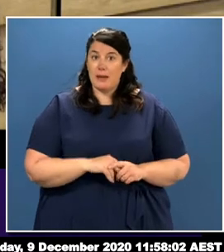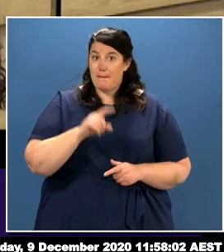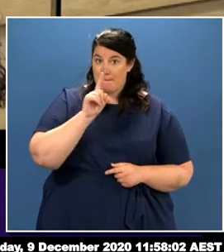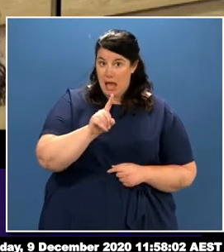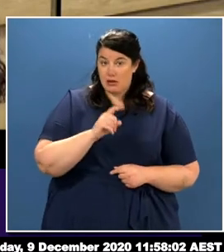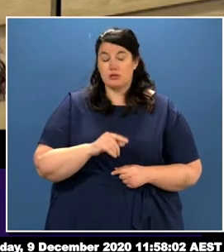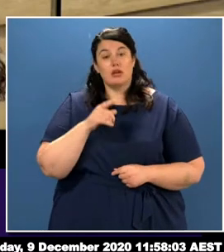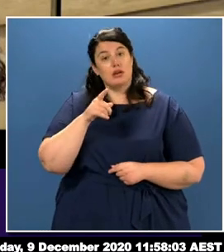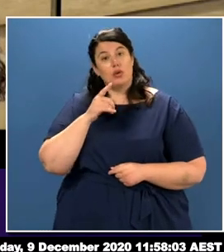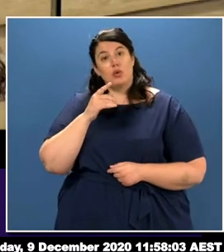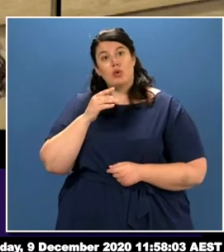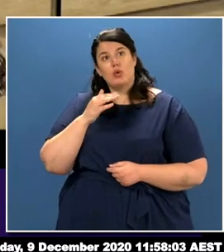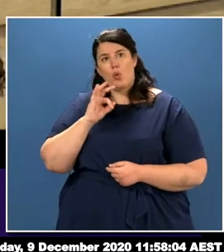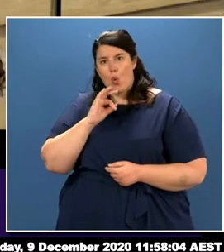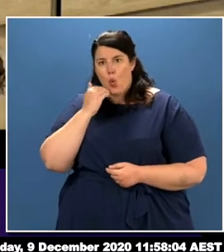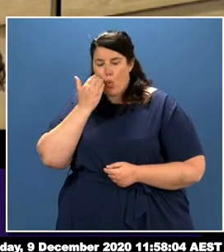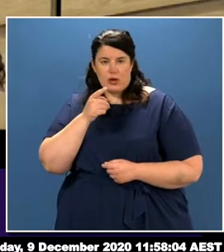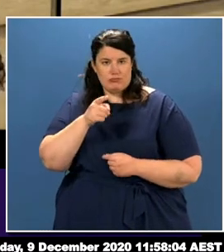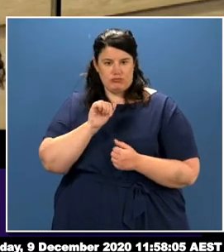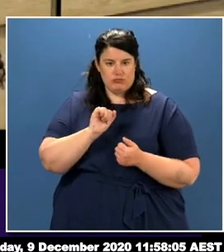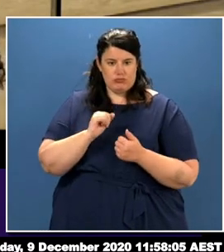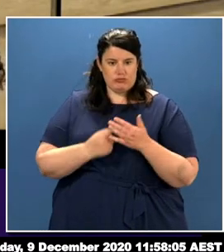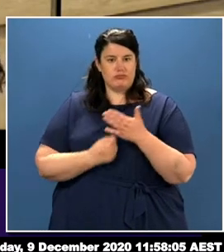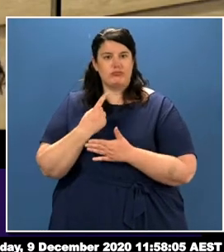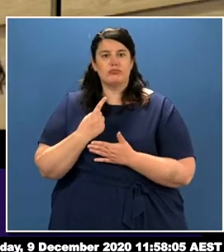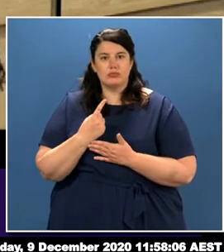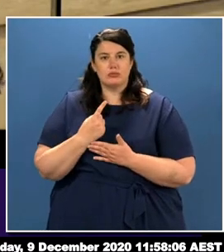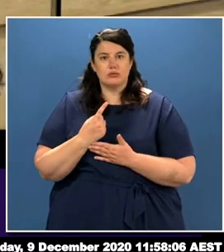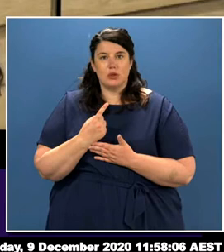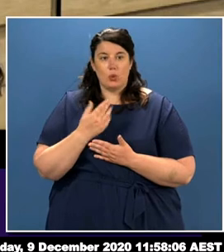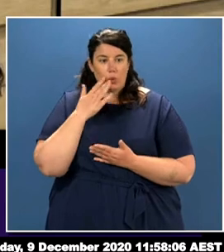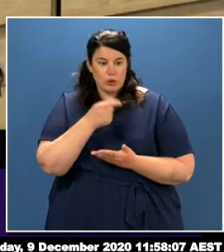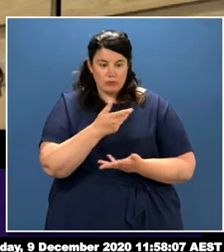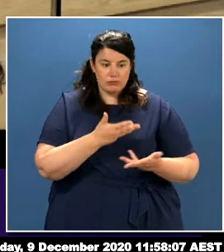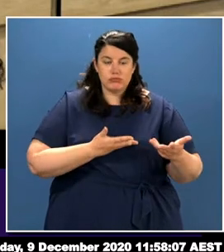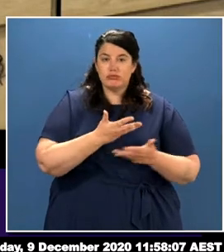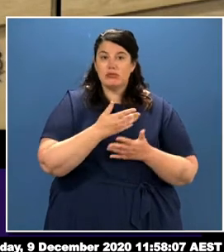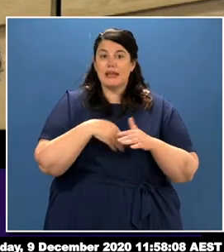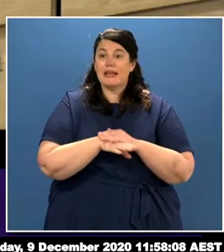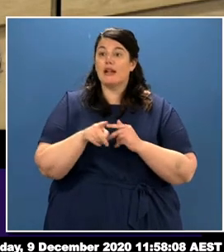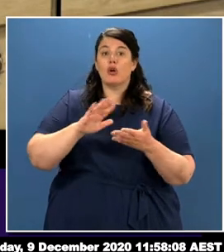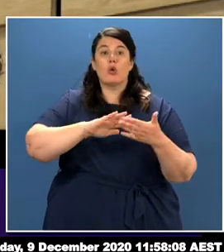that is not always your experience in interacting in the broader community, is it?